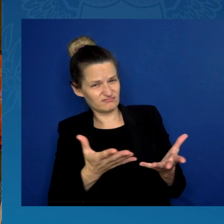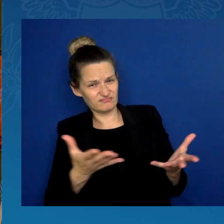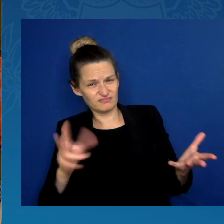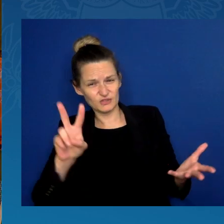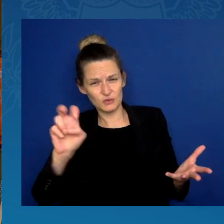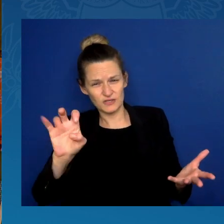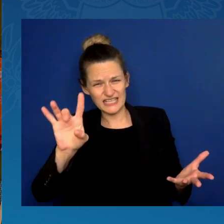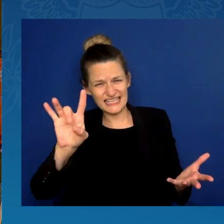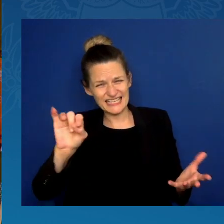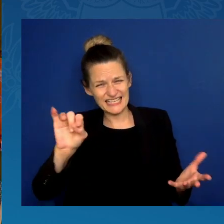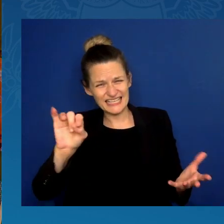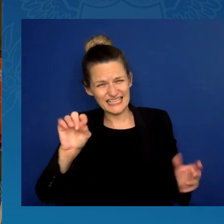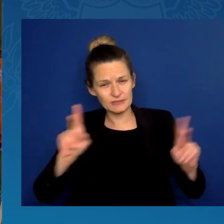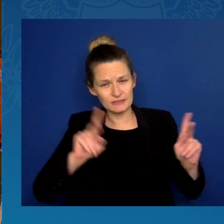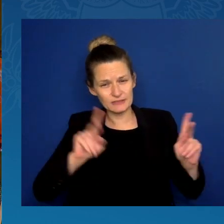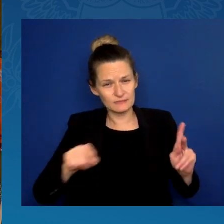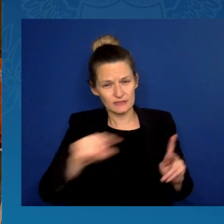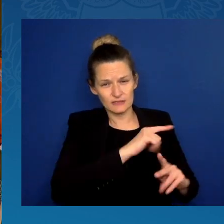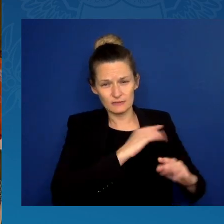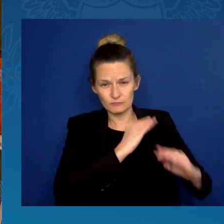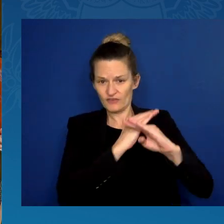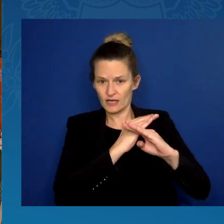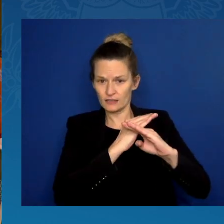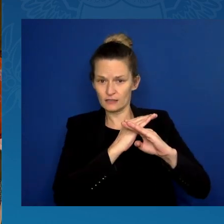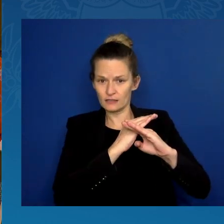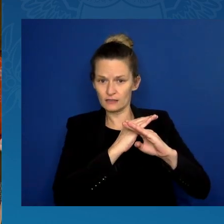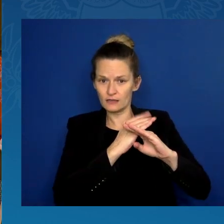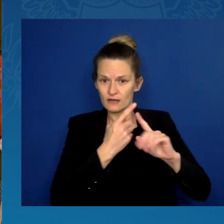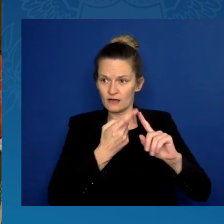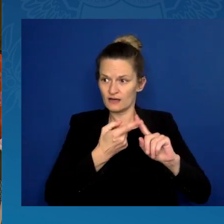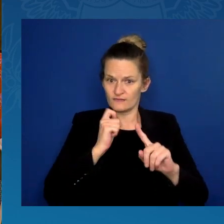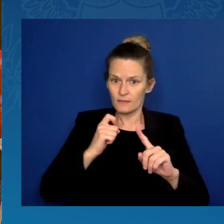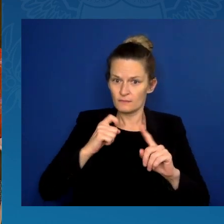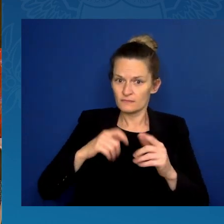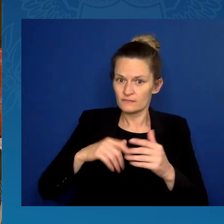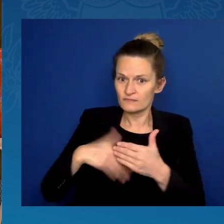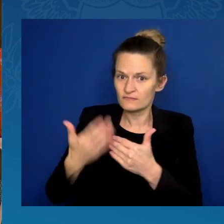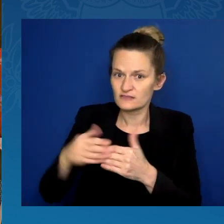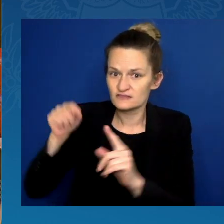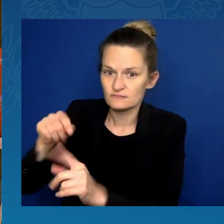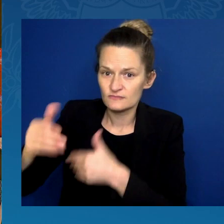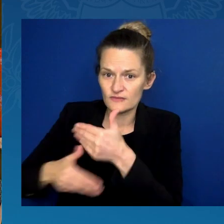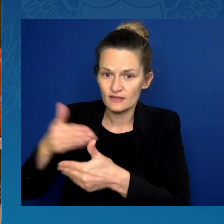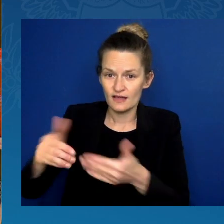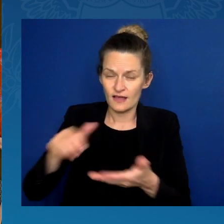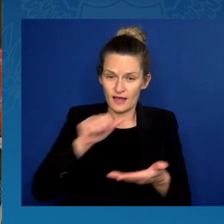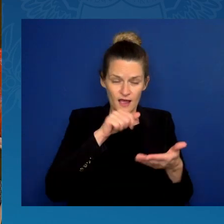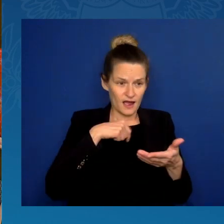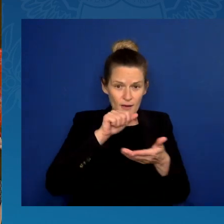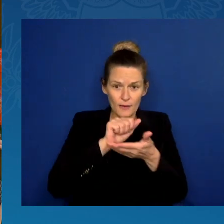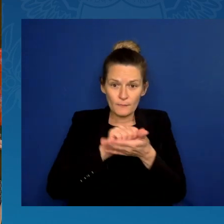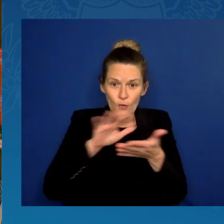And I've been talking to abortion providers around the state on the ground, and they have shared that their clinics are already backed up